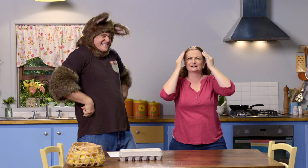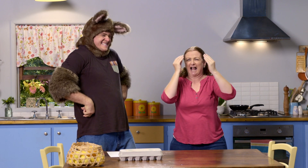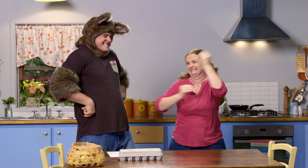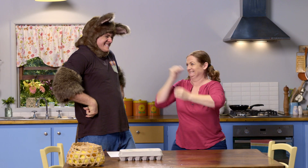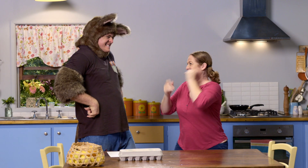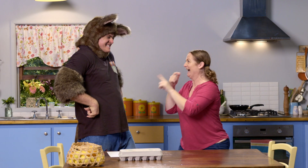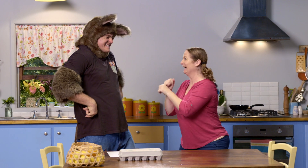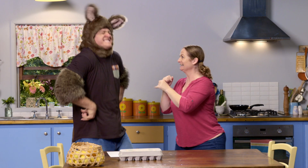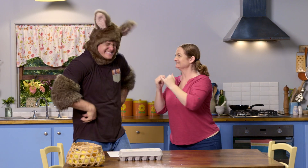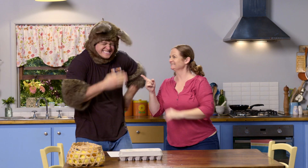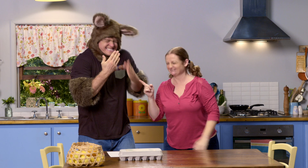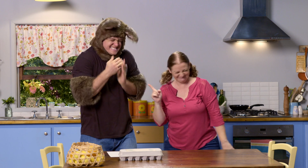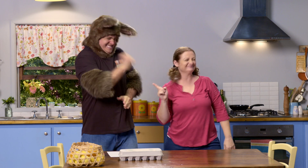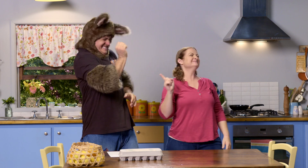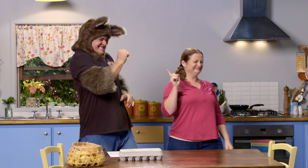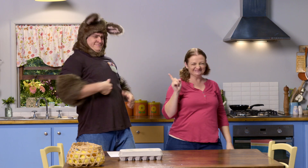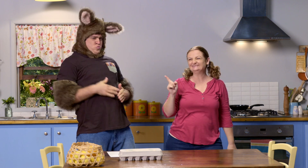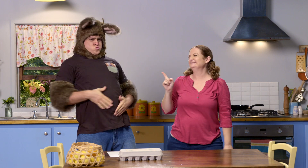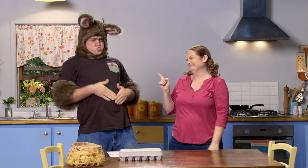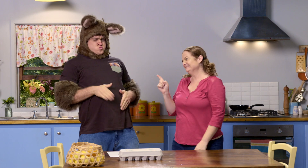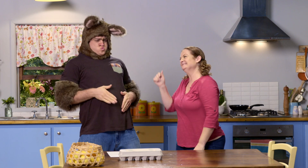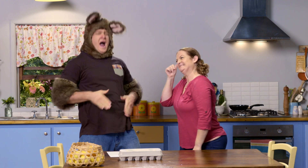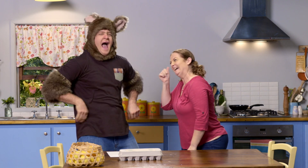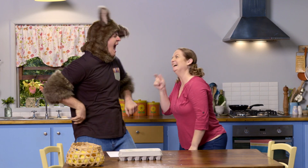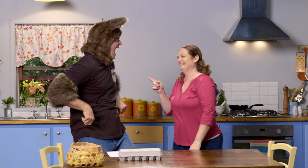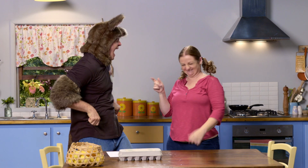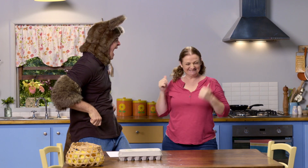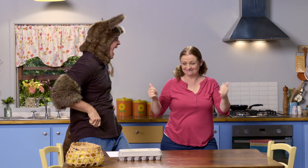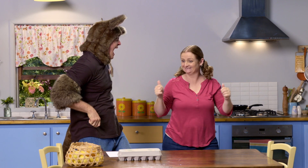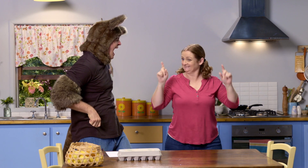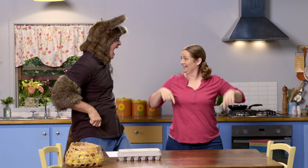You're thinking about eating them, aren't you, Possum? Yes, I am!